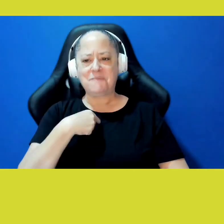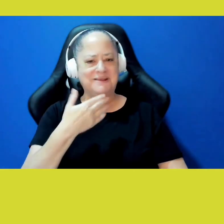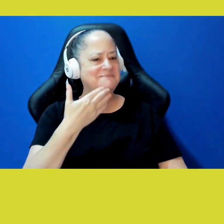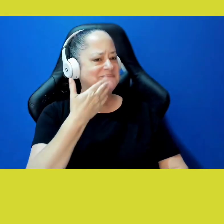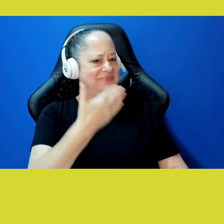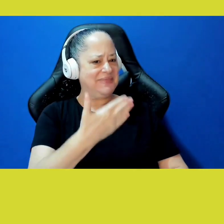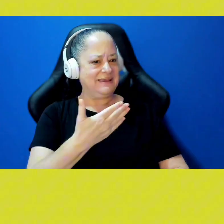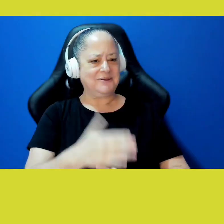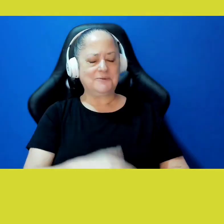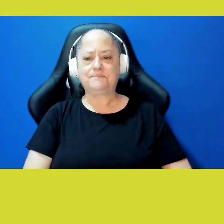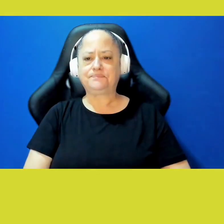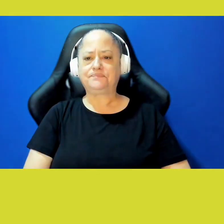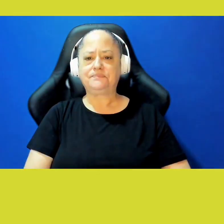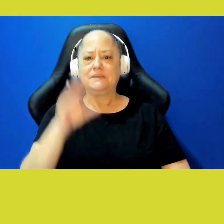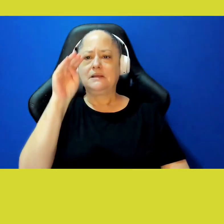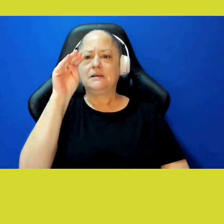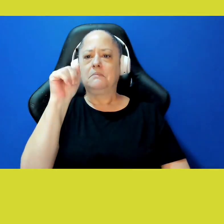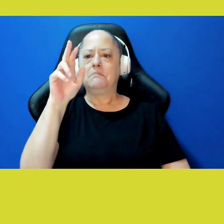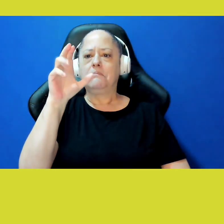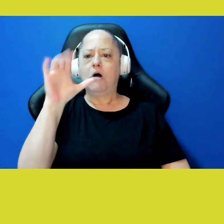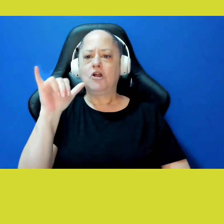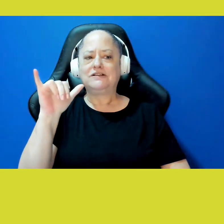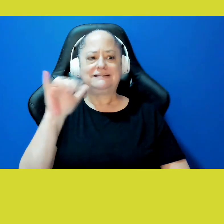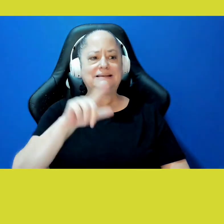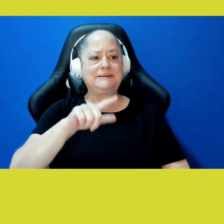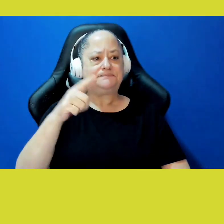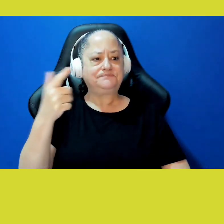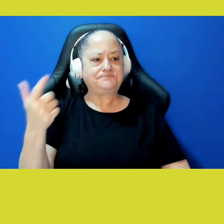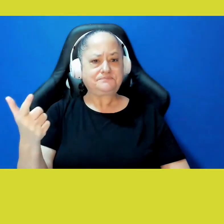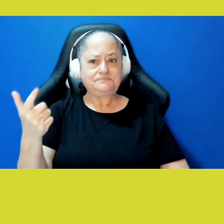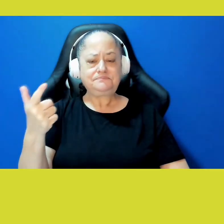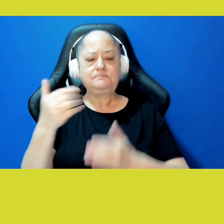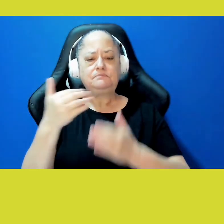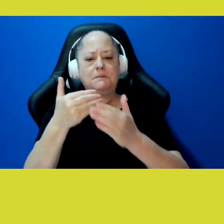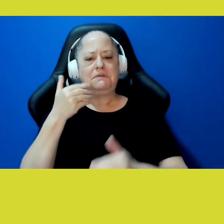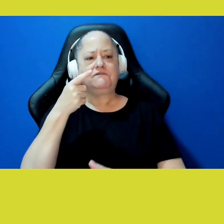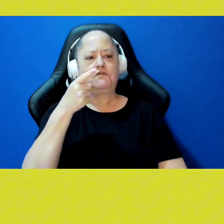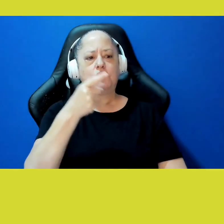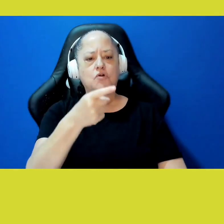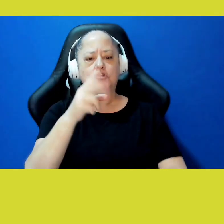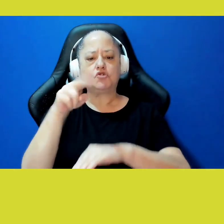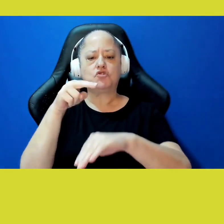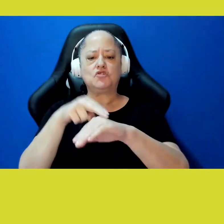So Marcy, I'm going to turn to you. Before you were at National Alliance to End homelessness,